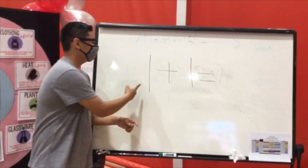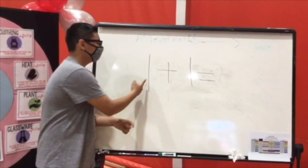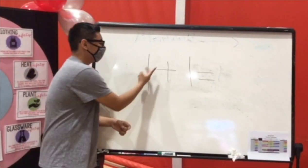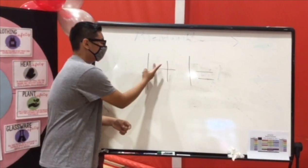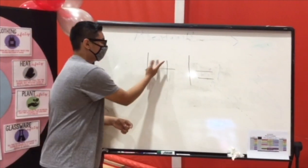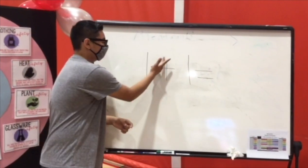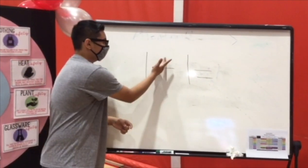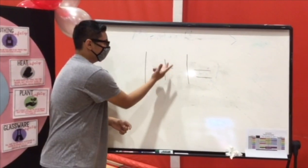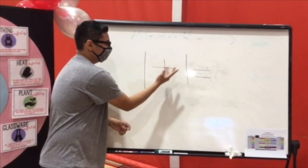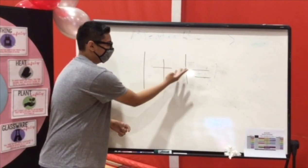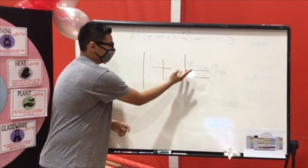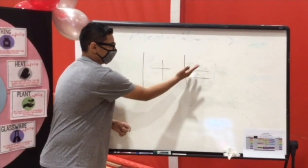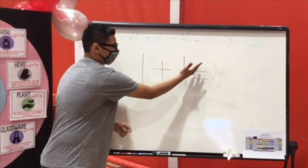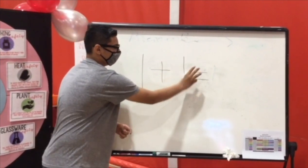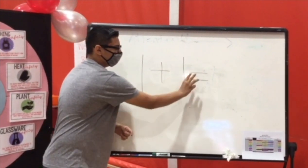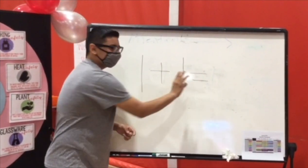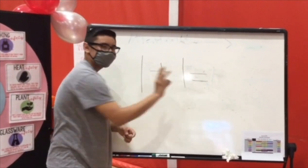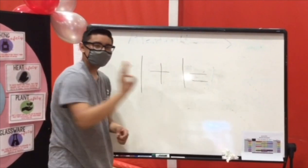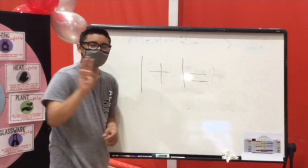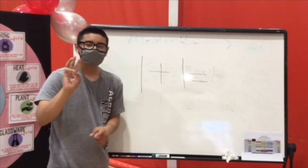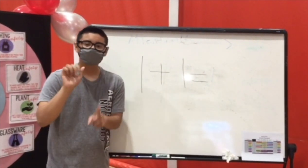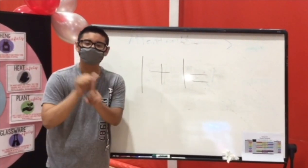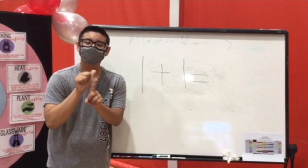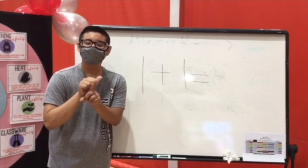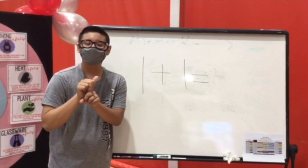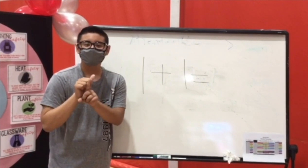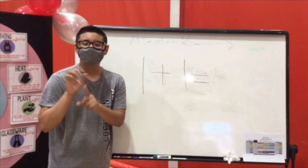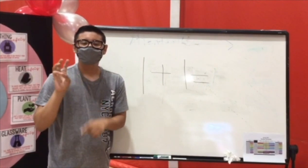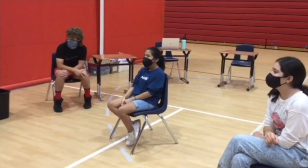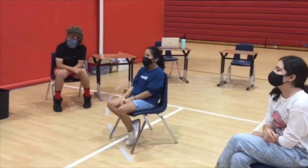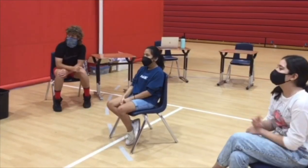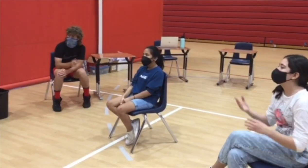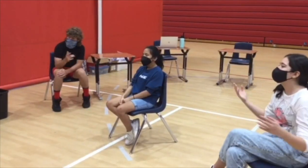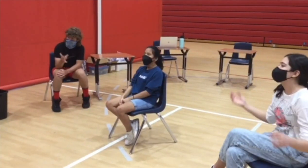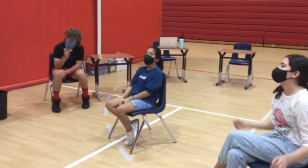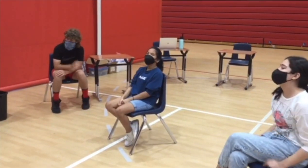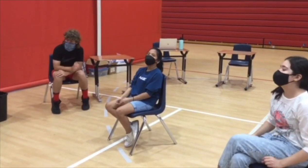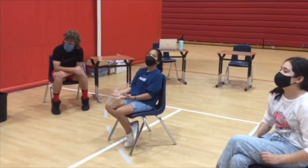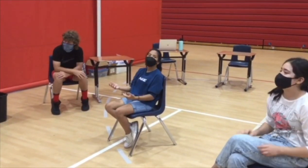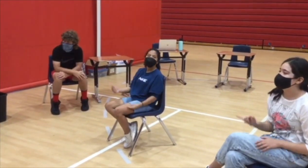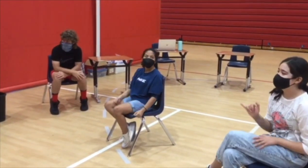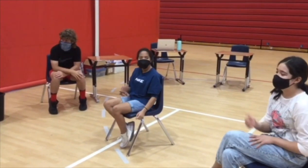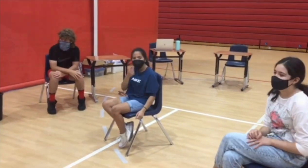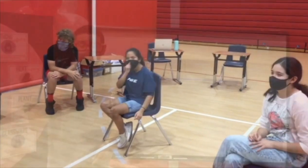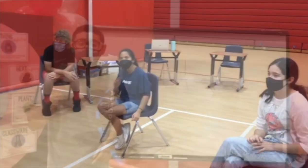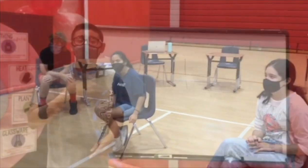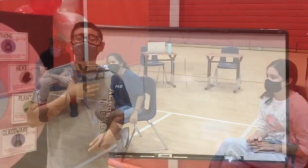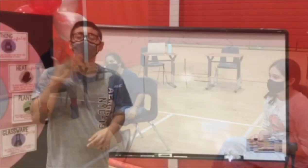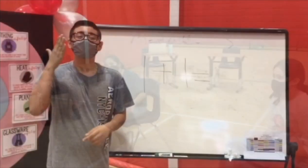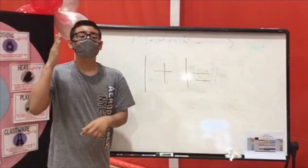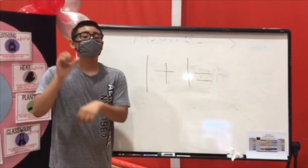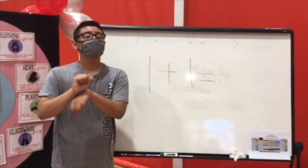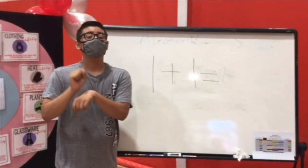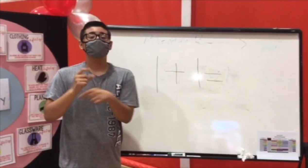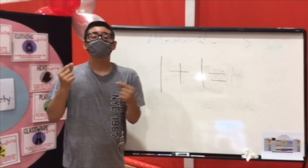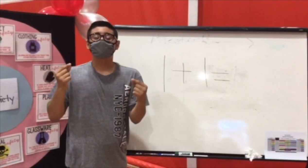The answer. Is 6 just kidding? It was a trick.